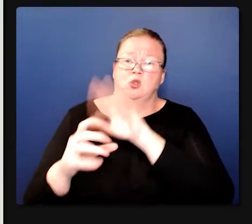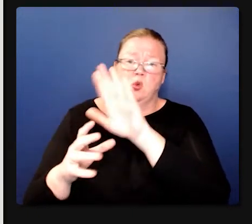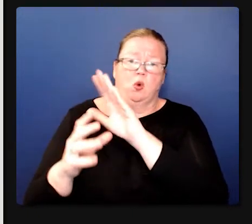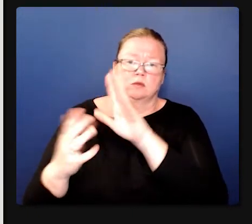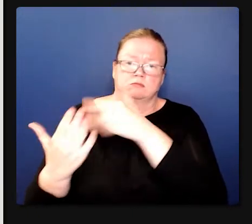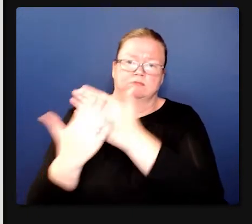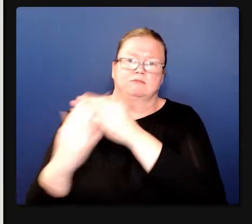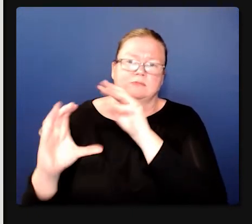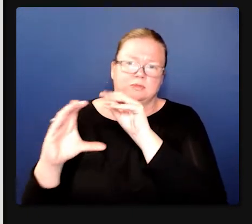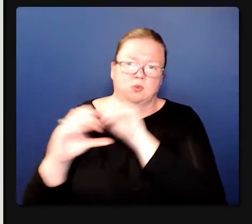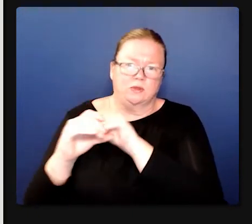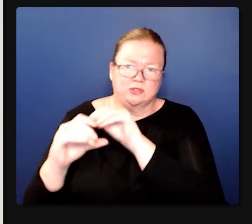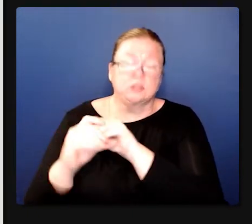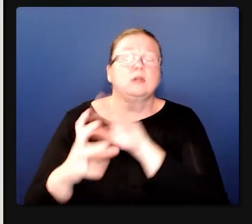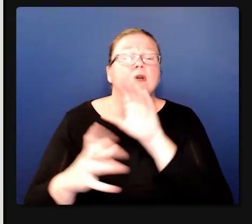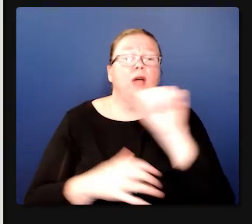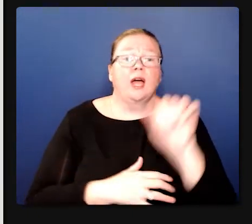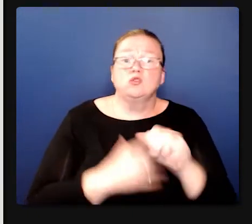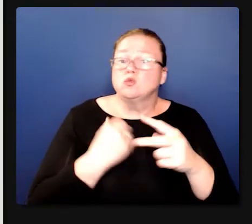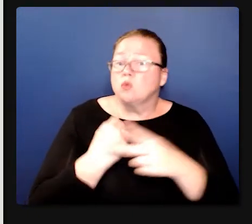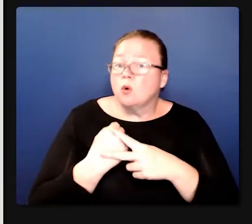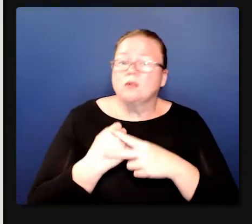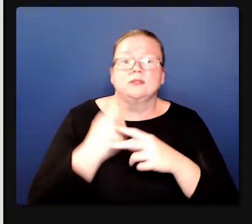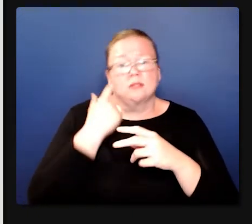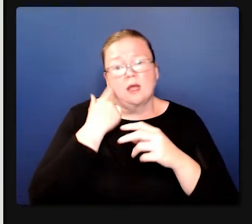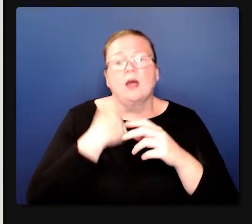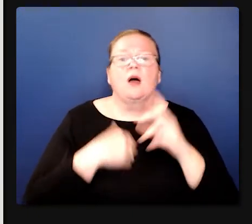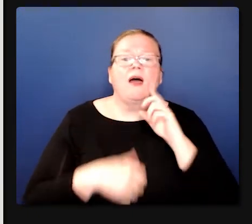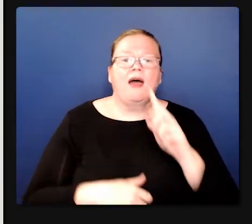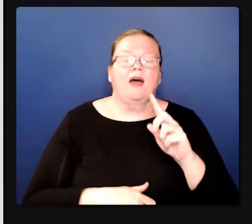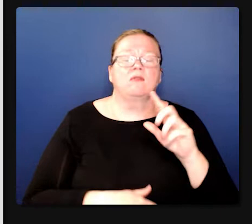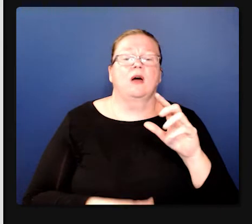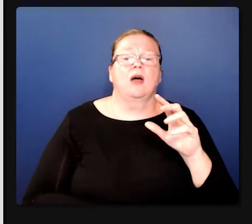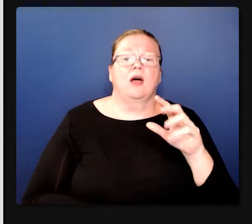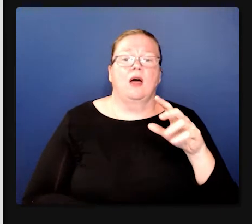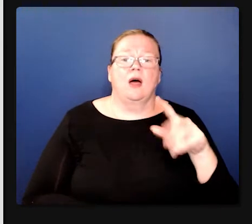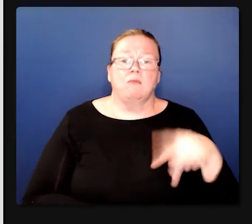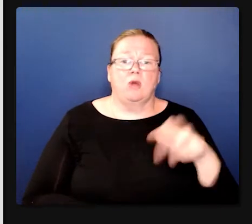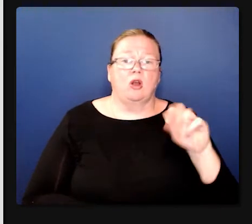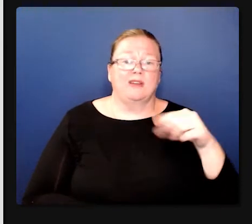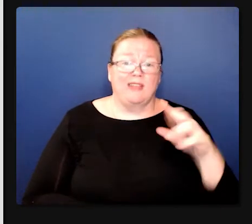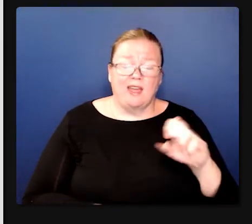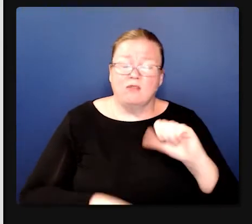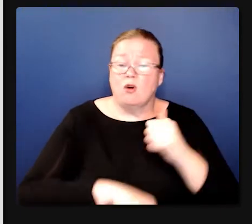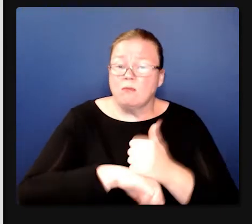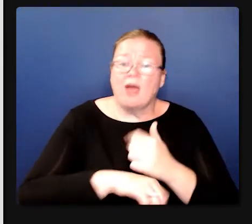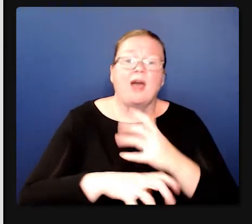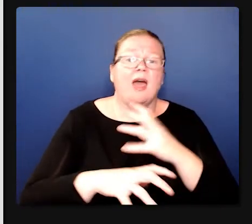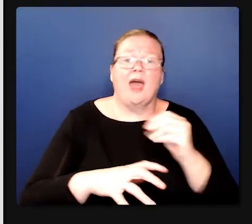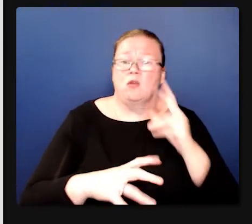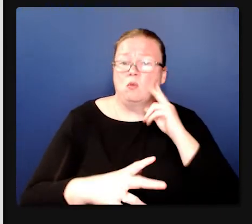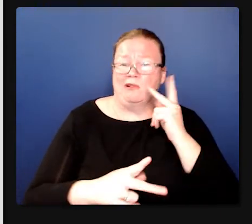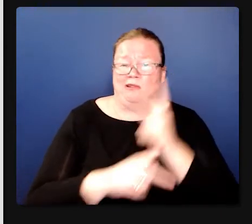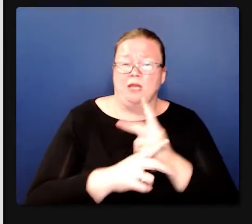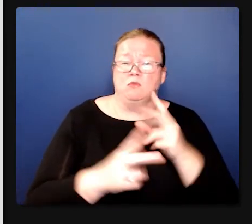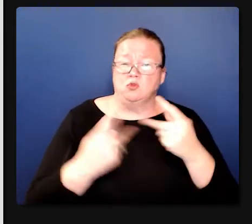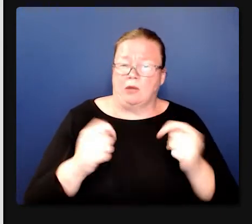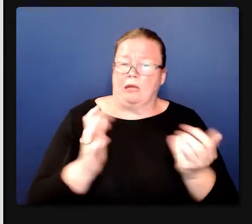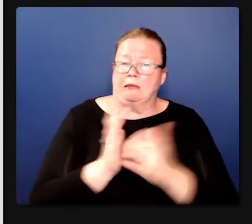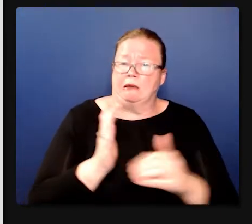For Azure storage accounts, we support Parque format and we also have a built-in retry that will keep retrying for up to 24 hours